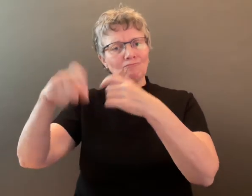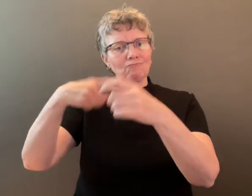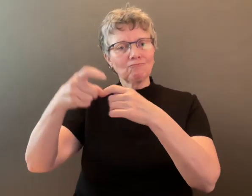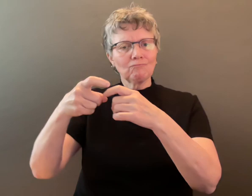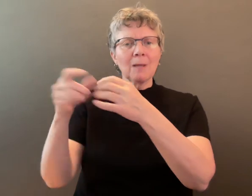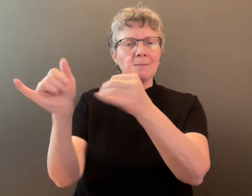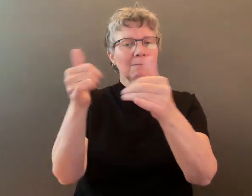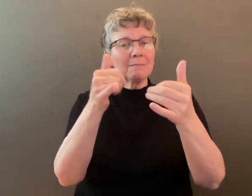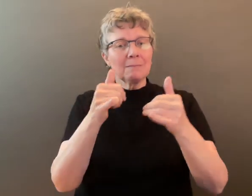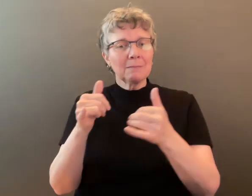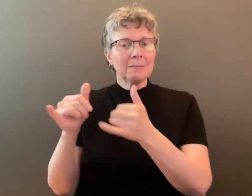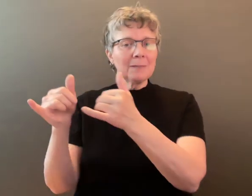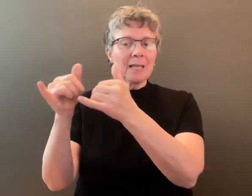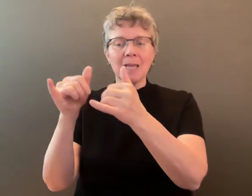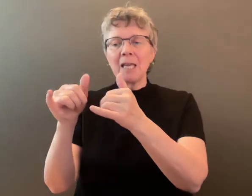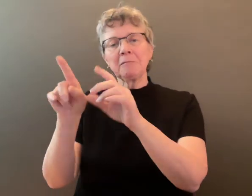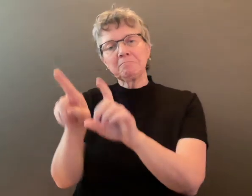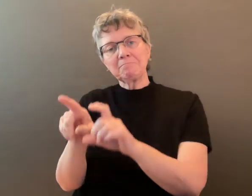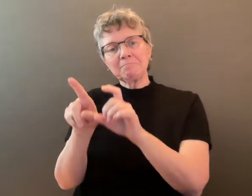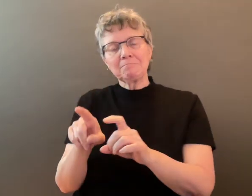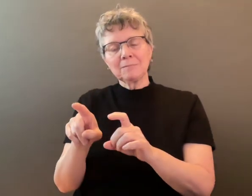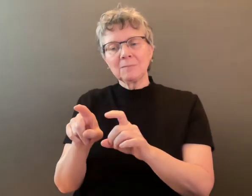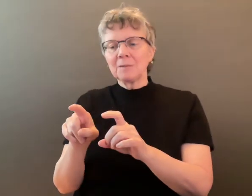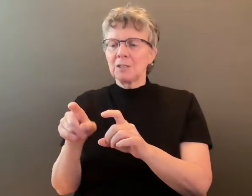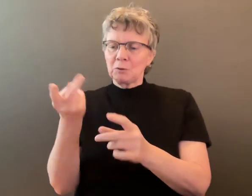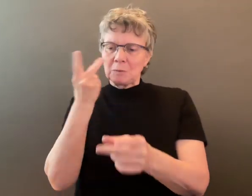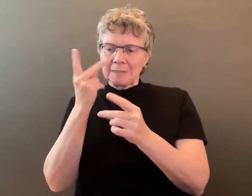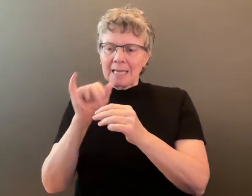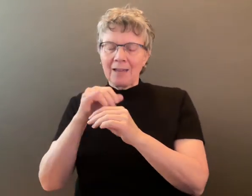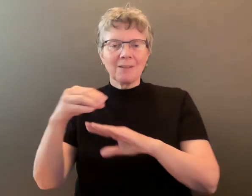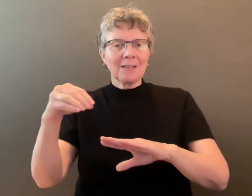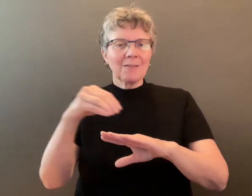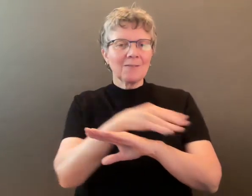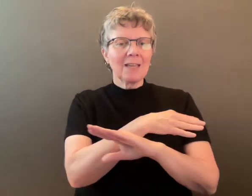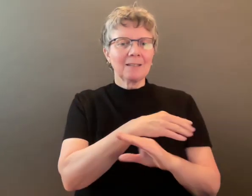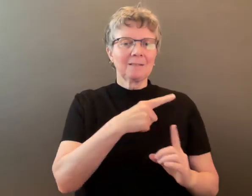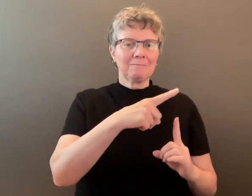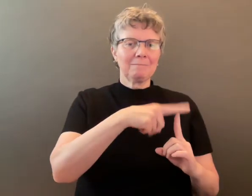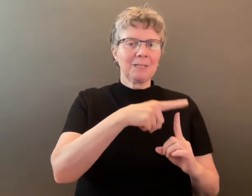with these all you want to help figure out how they affect the period of our pendulum. However,